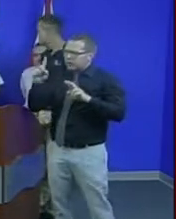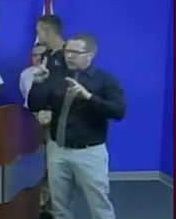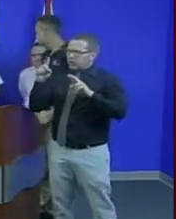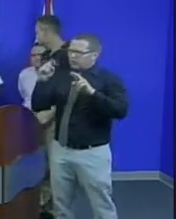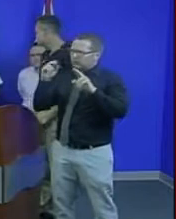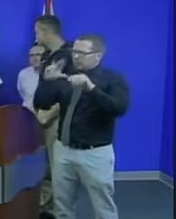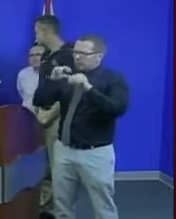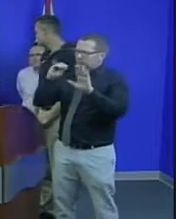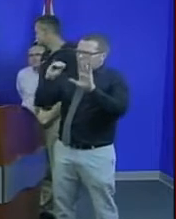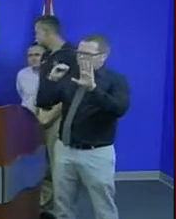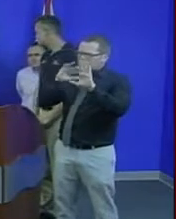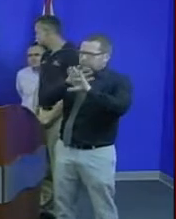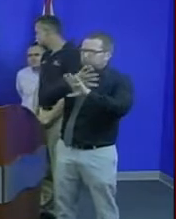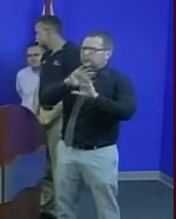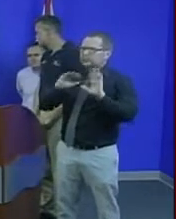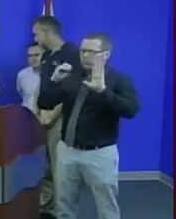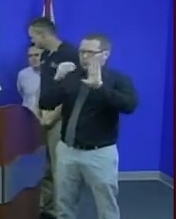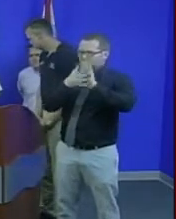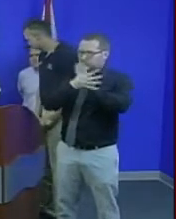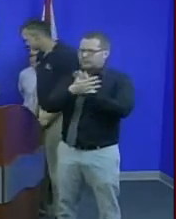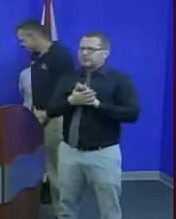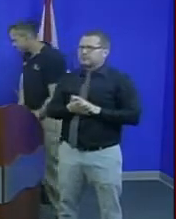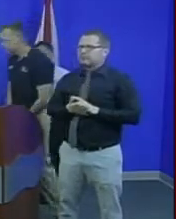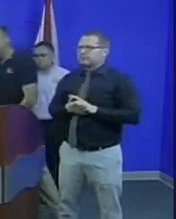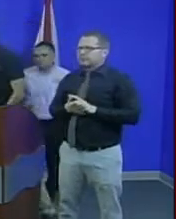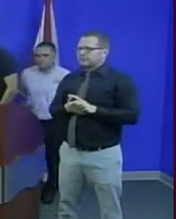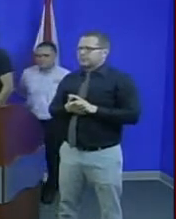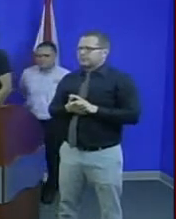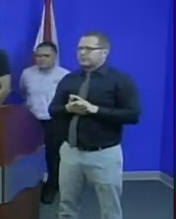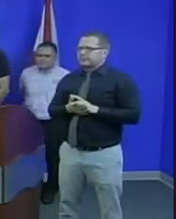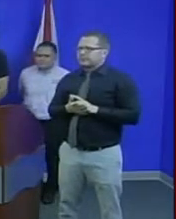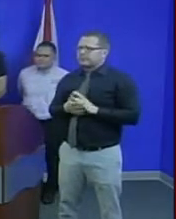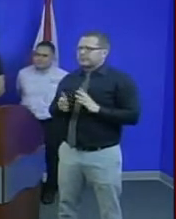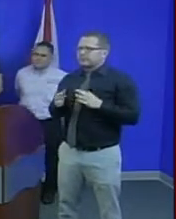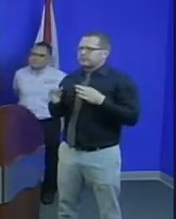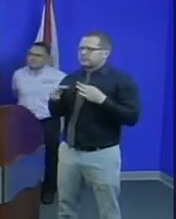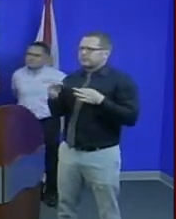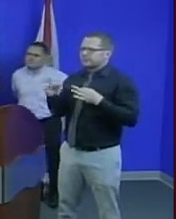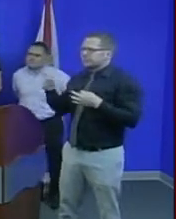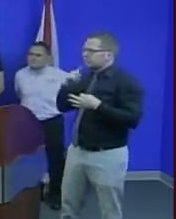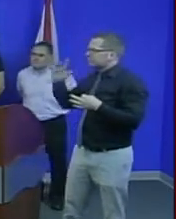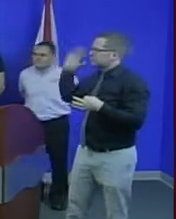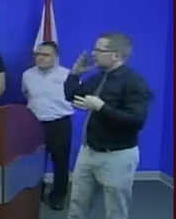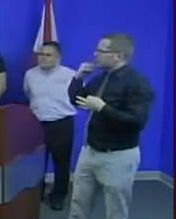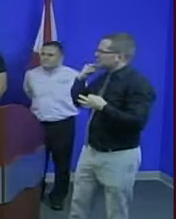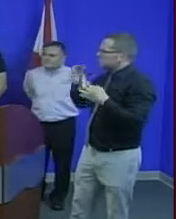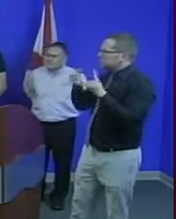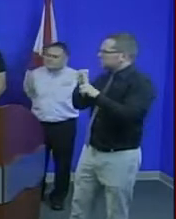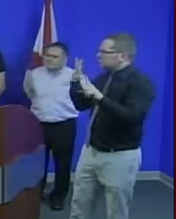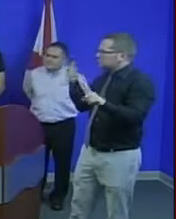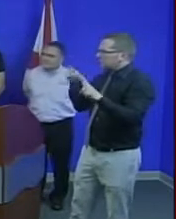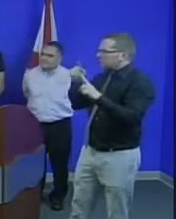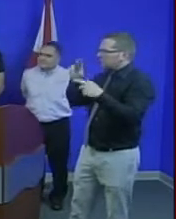UP TICKS AS PEOPLE PREPARE FOR THE STORM. ARE YOU TALKING ABOUT WHAT --. YES.